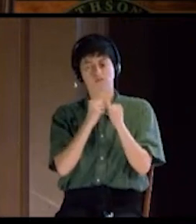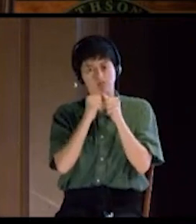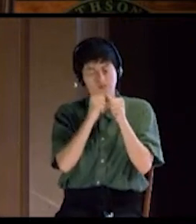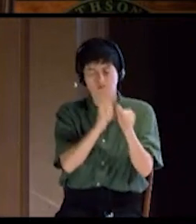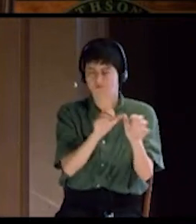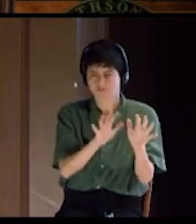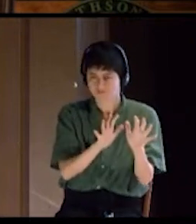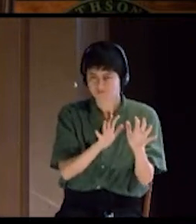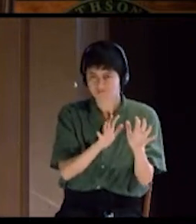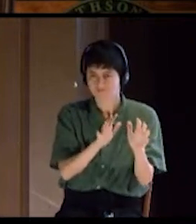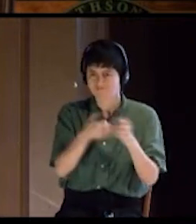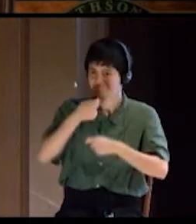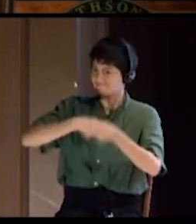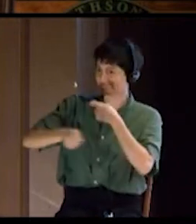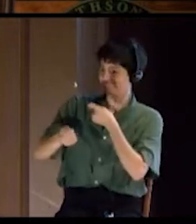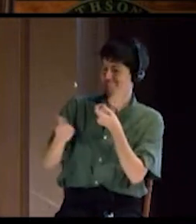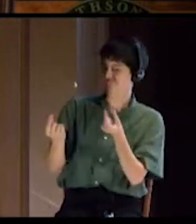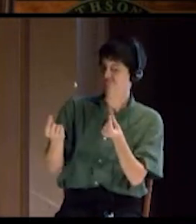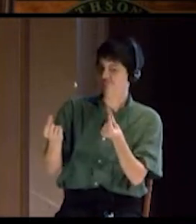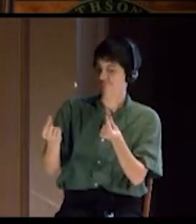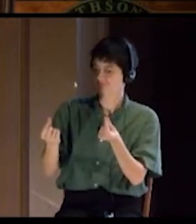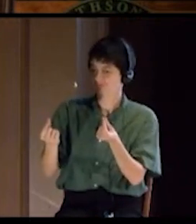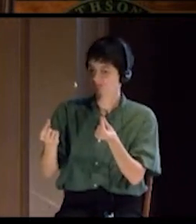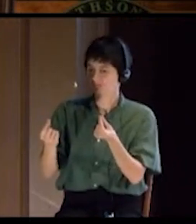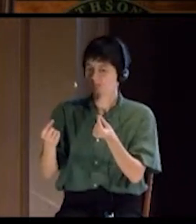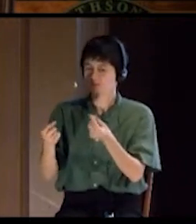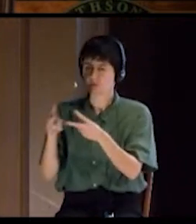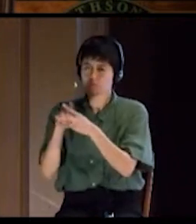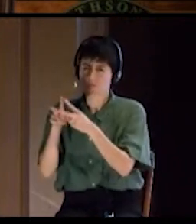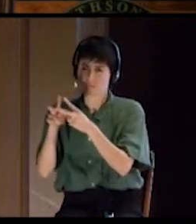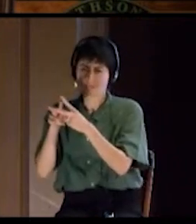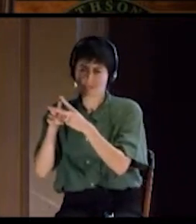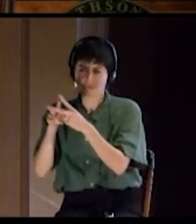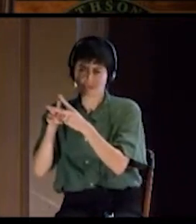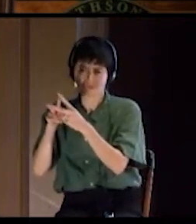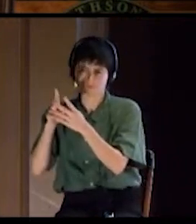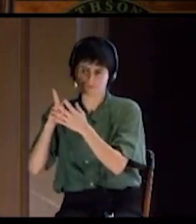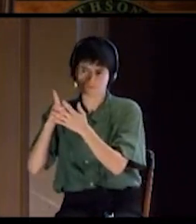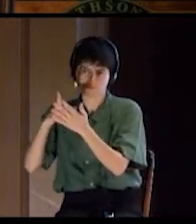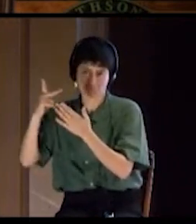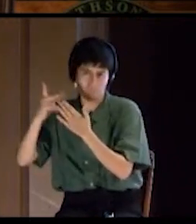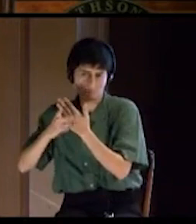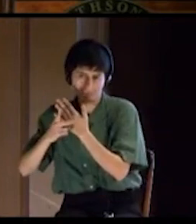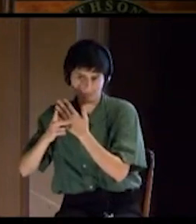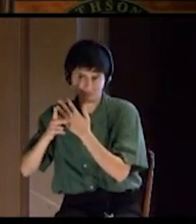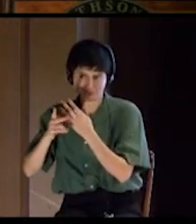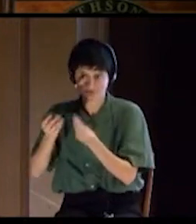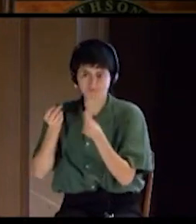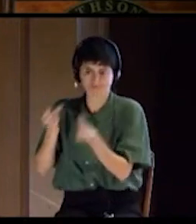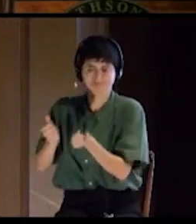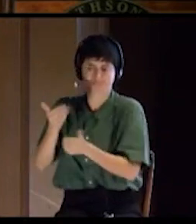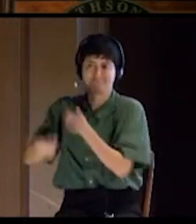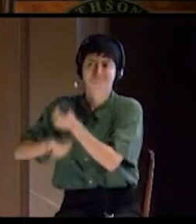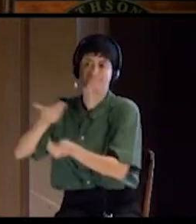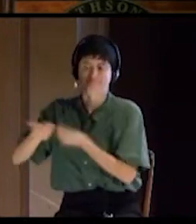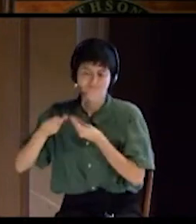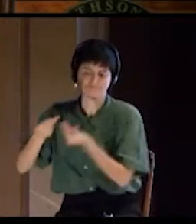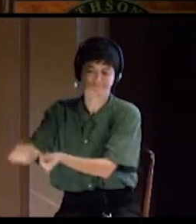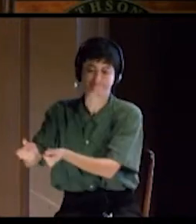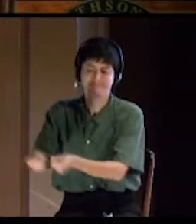and ML morph to speed up the process. I'm not gonna show you the multivariate stuff that we did. I'm gonna show you individual traits